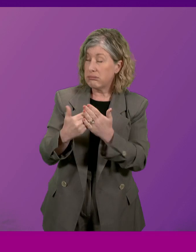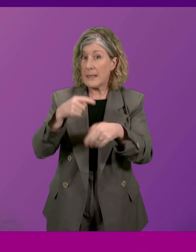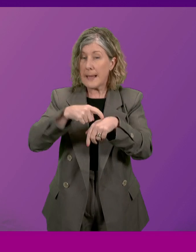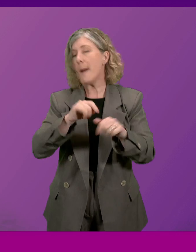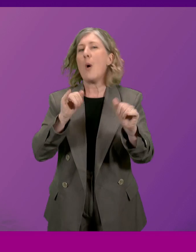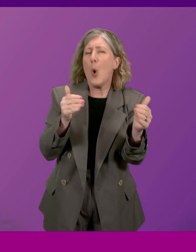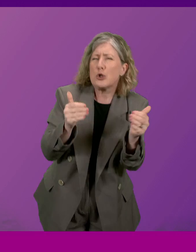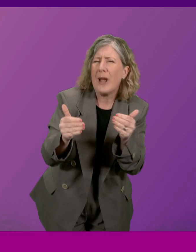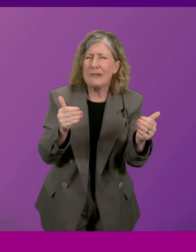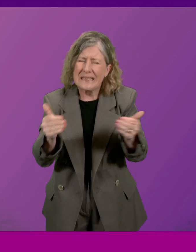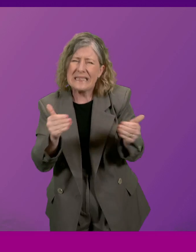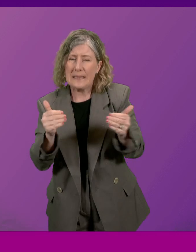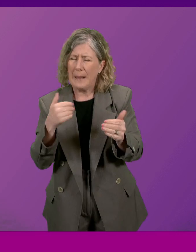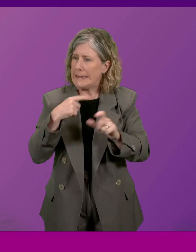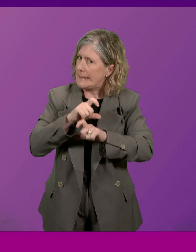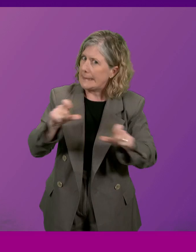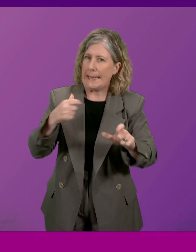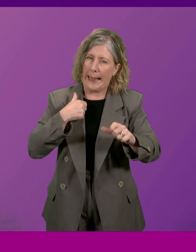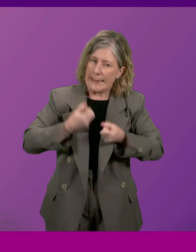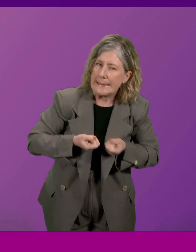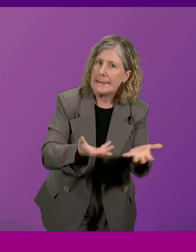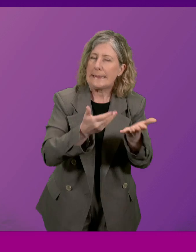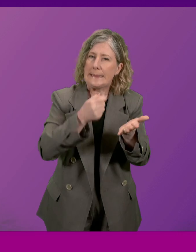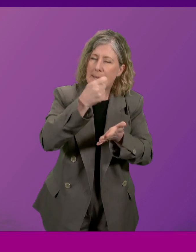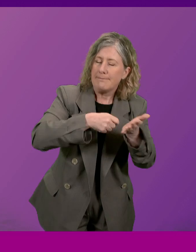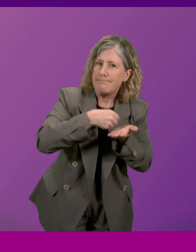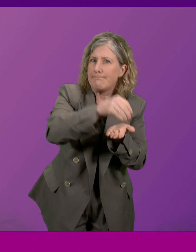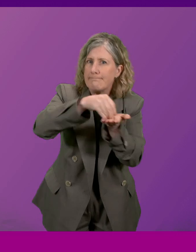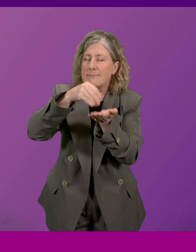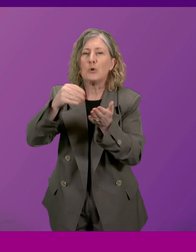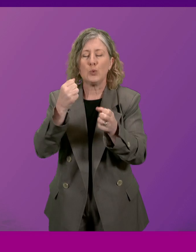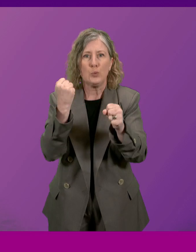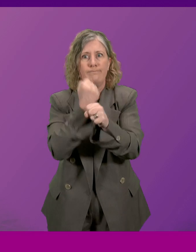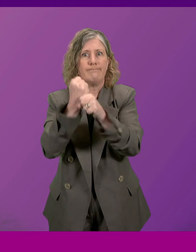affordable houses per head of population than any other part of the United Kingdom. However,